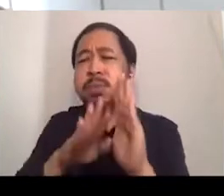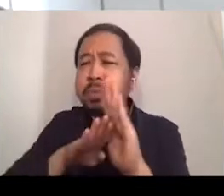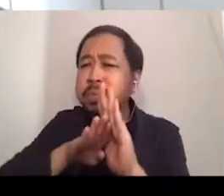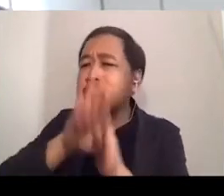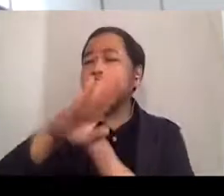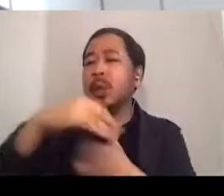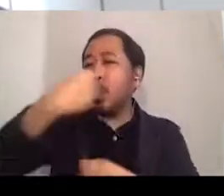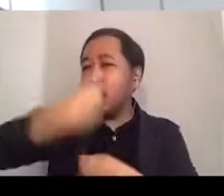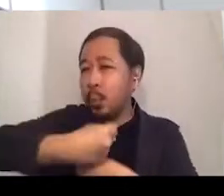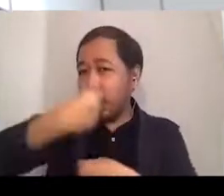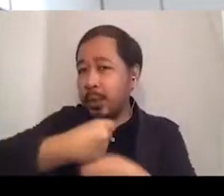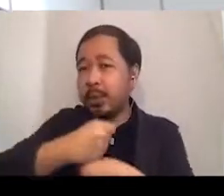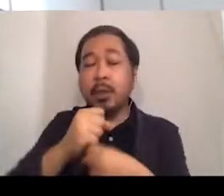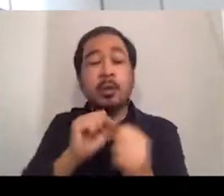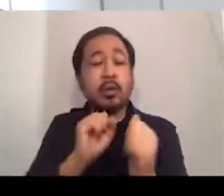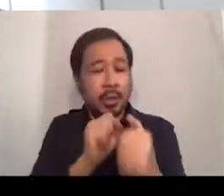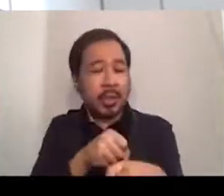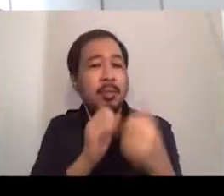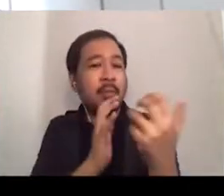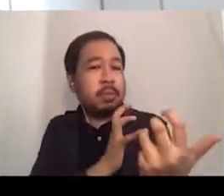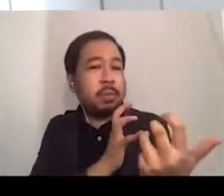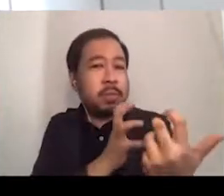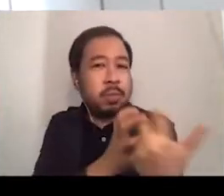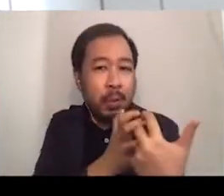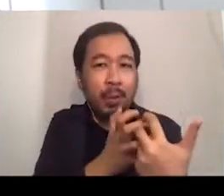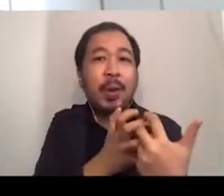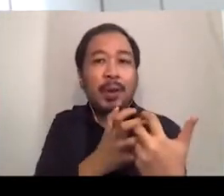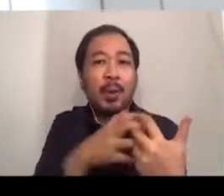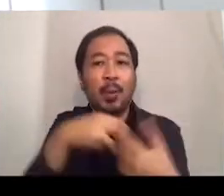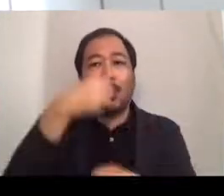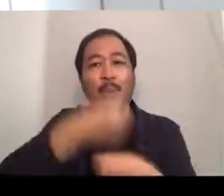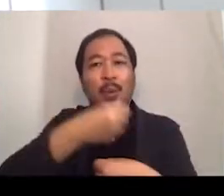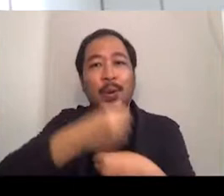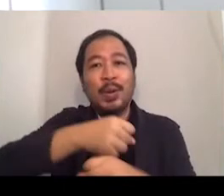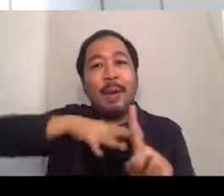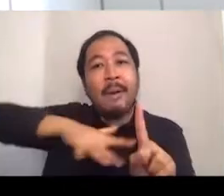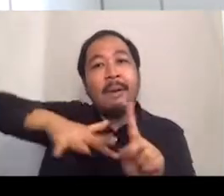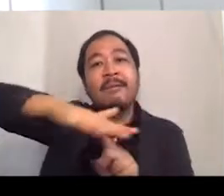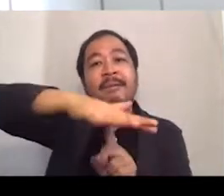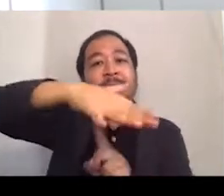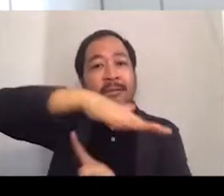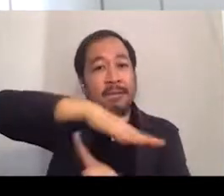So, saving businesses hard hit by the pandemic is conducive to saving jobs.